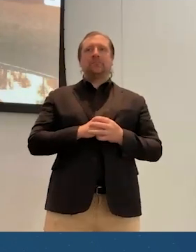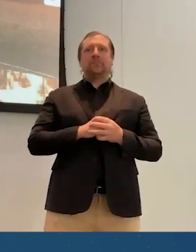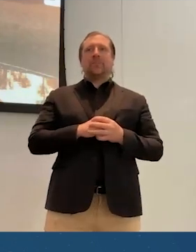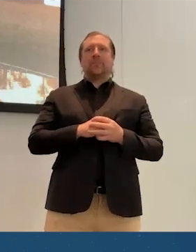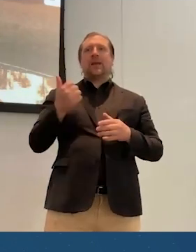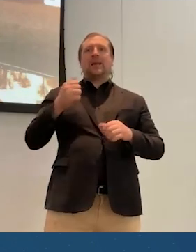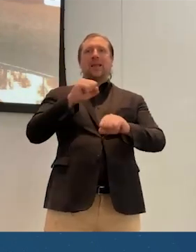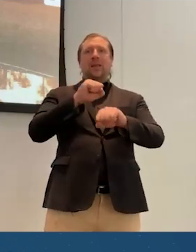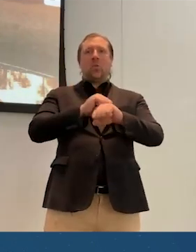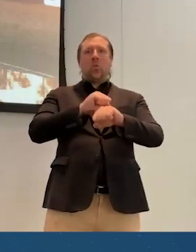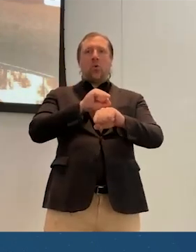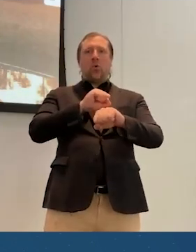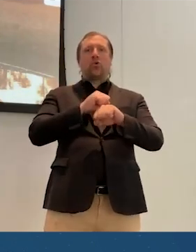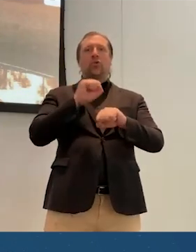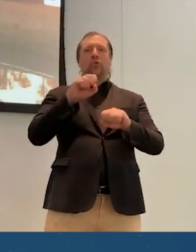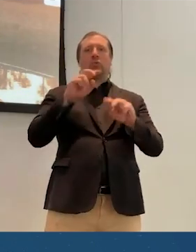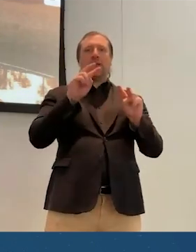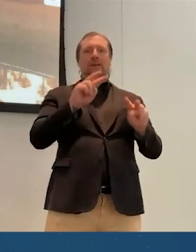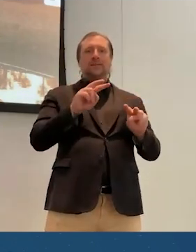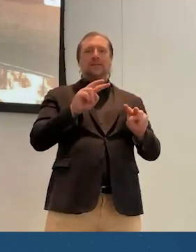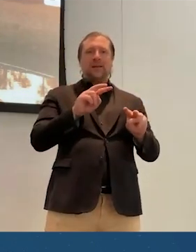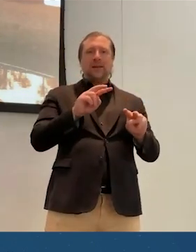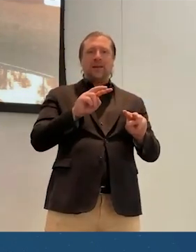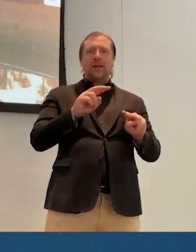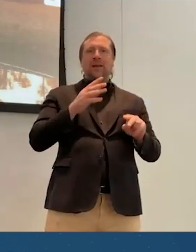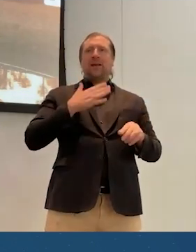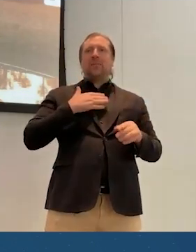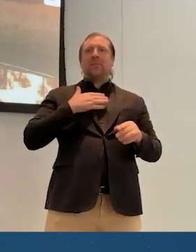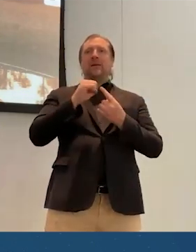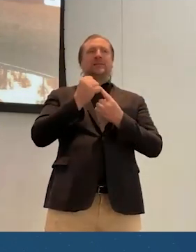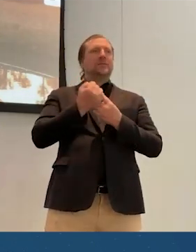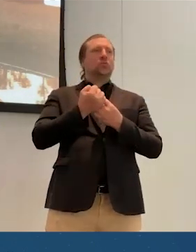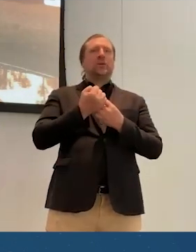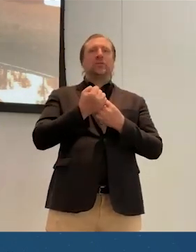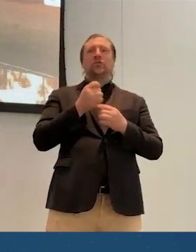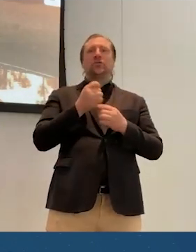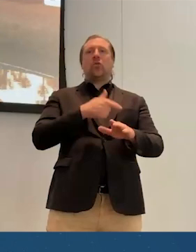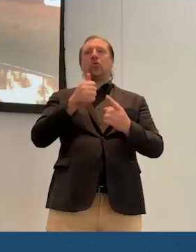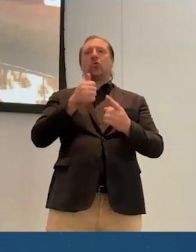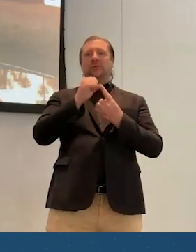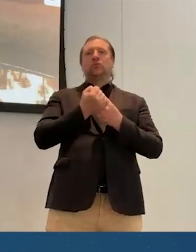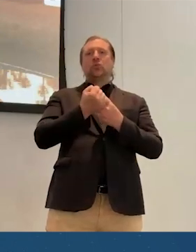As you can see, the longest iteration time was 26 minutes,